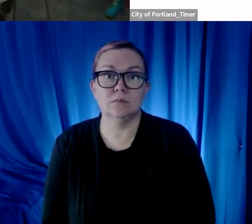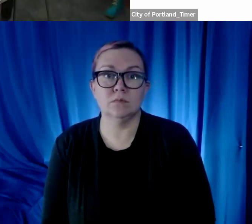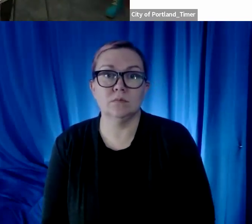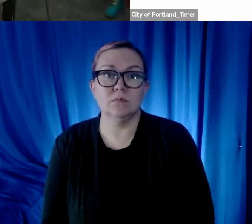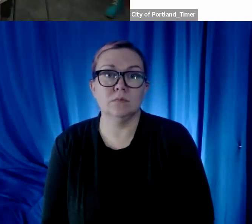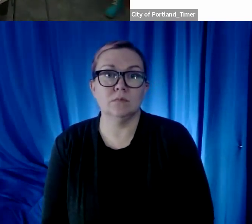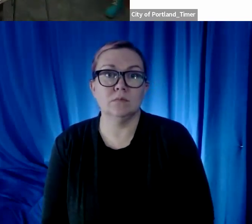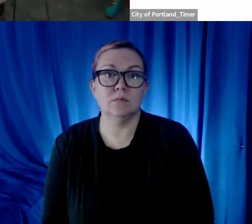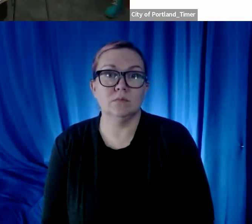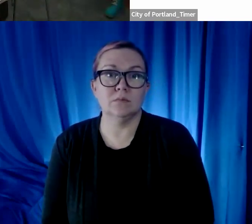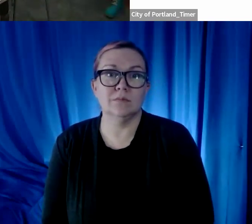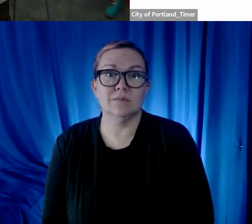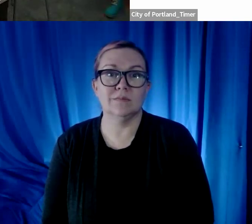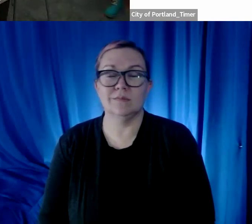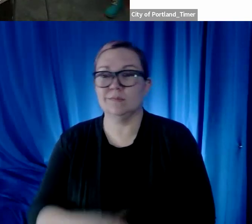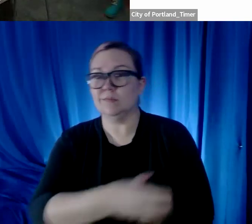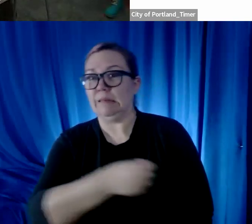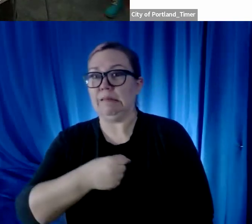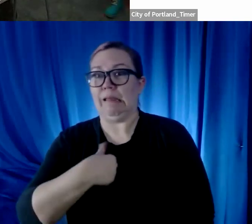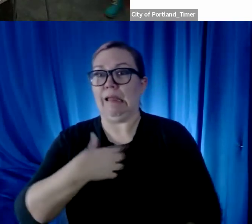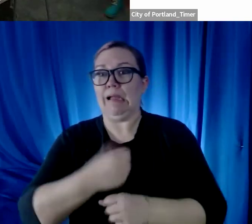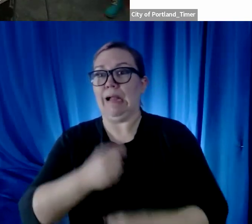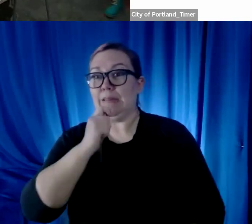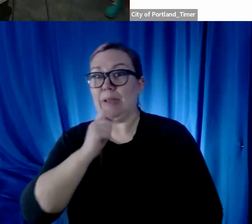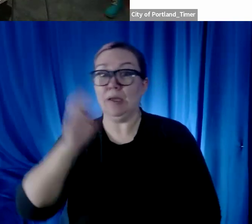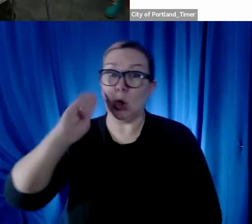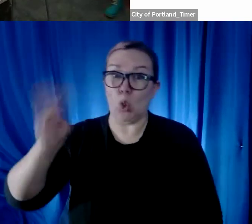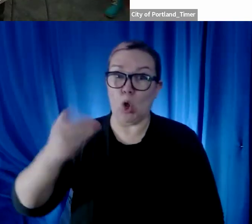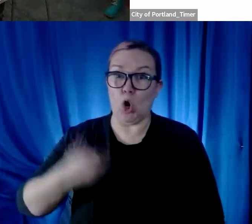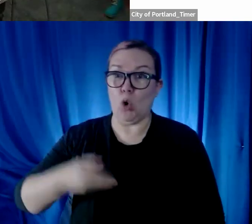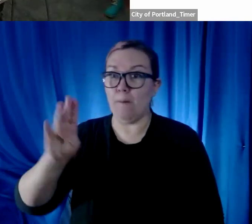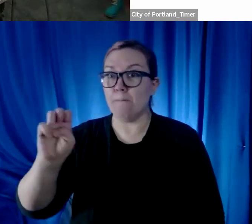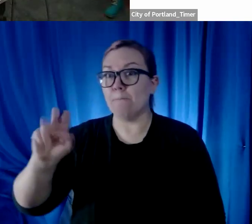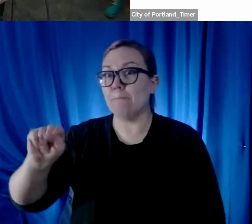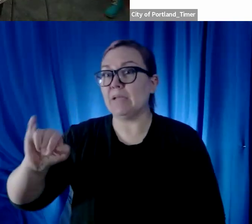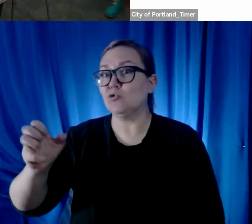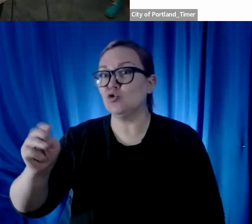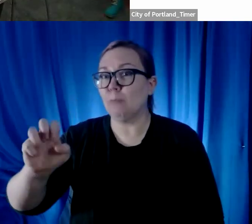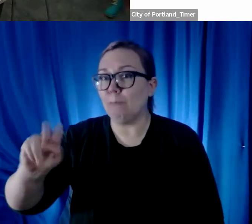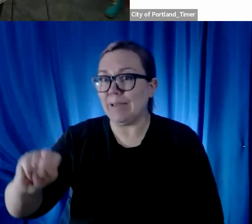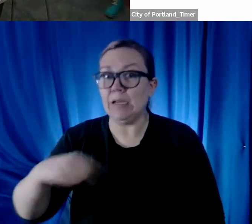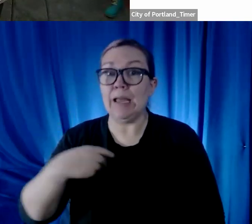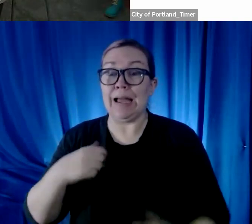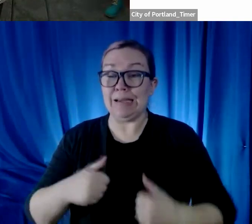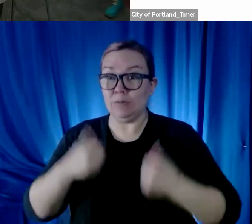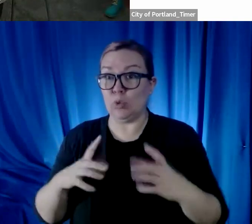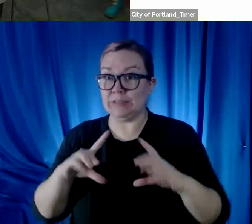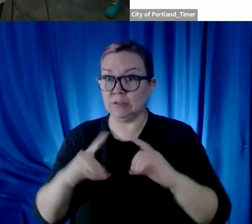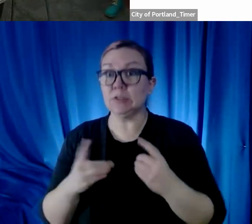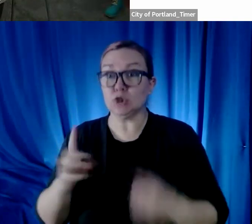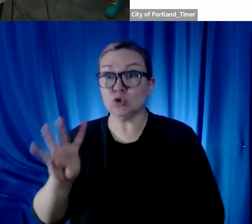I got the mic. Hi, my name is Benjamin Krantz. I am a resident of District 4.